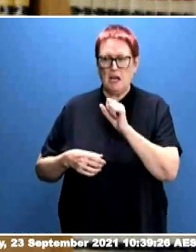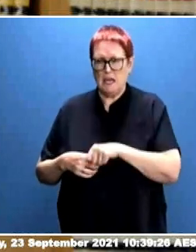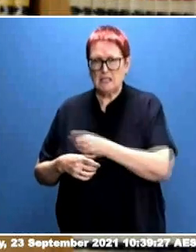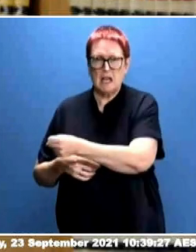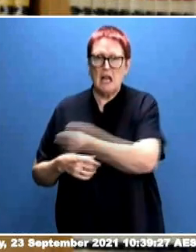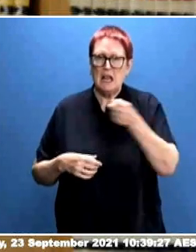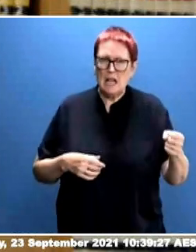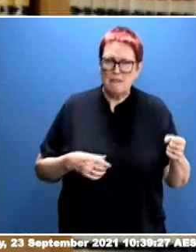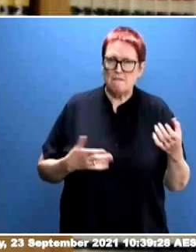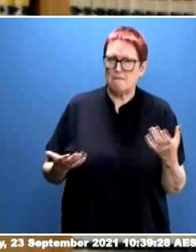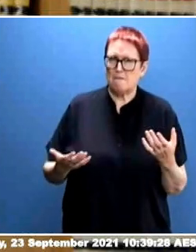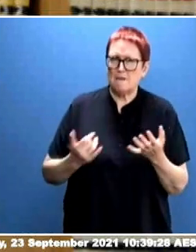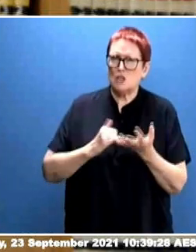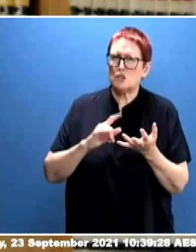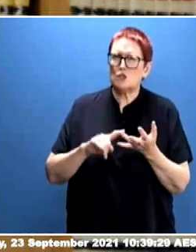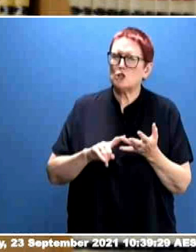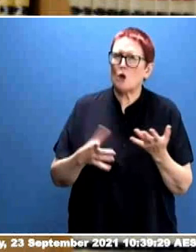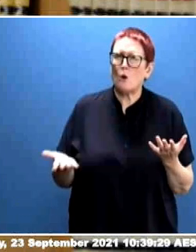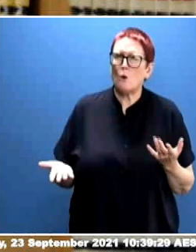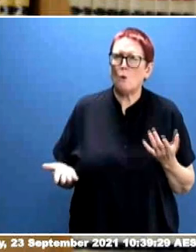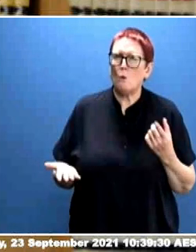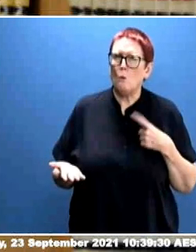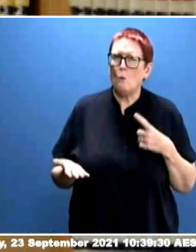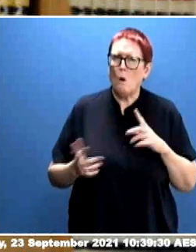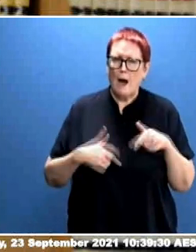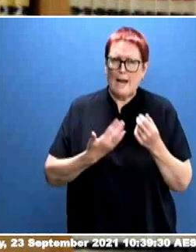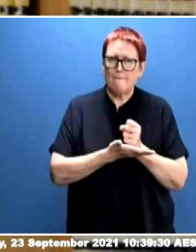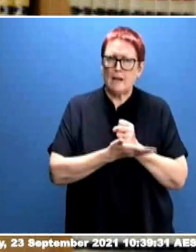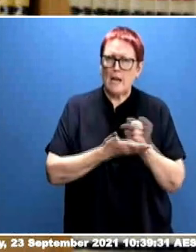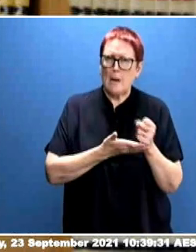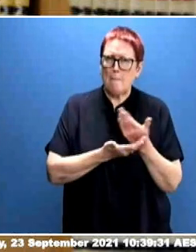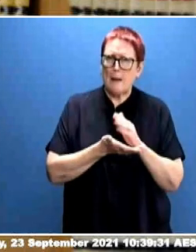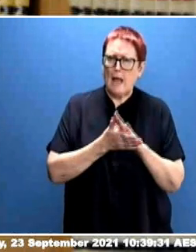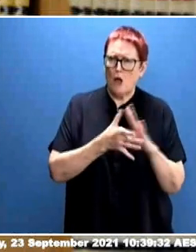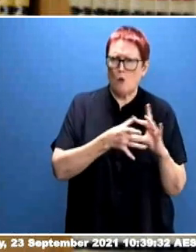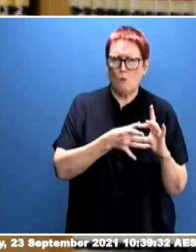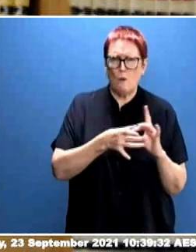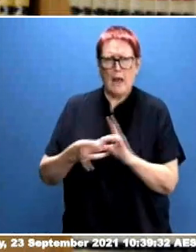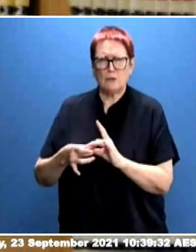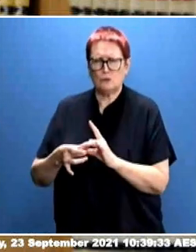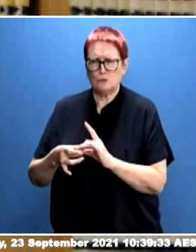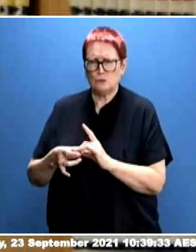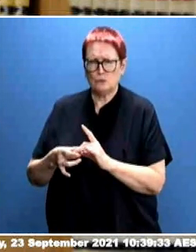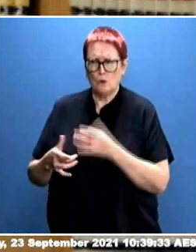So, how does it relate then to that overall goal then of the one we looked at on page 37 of meeting,